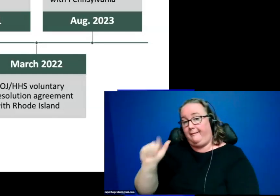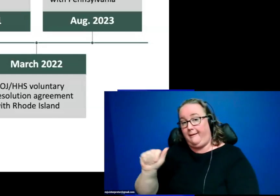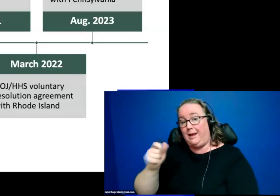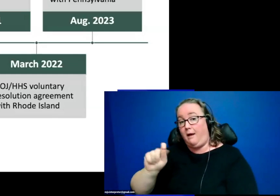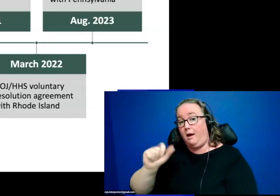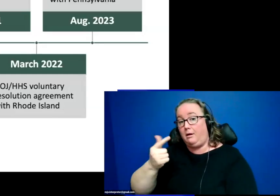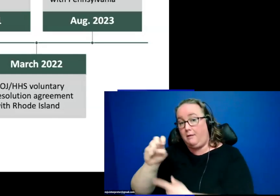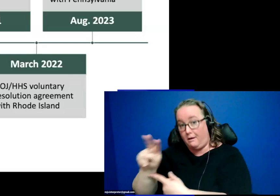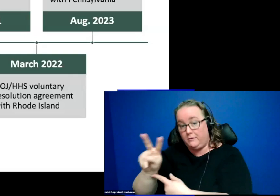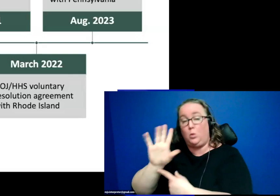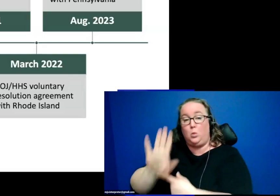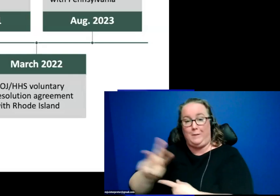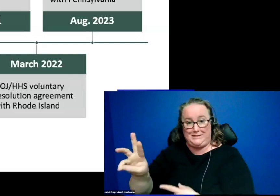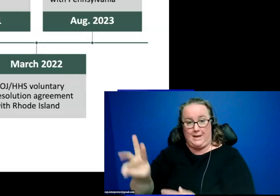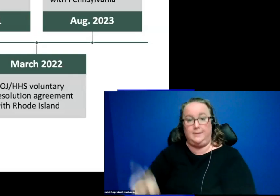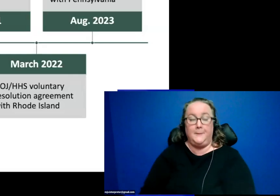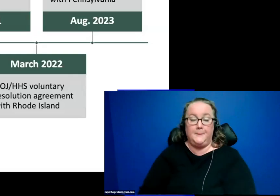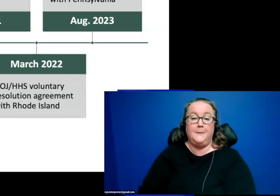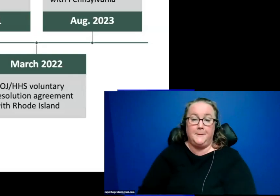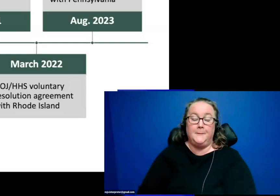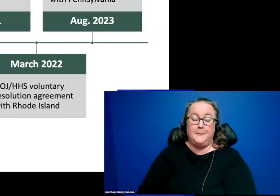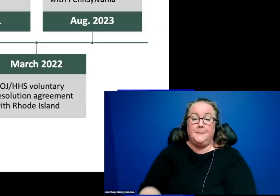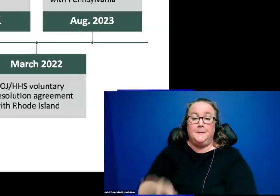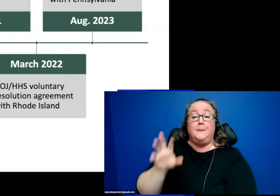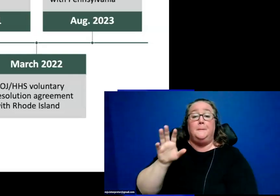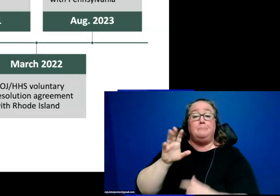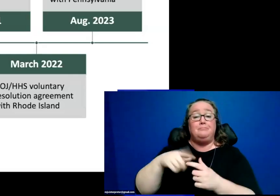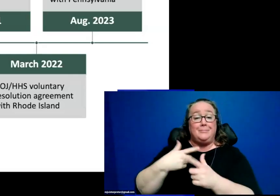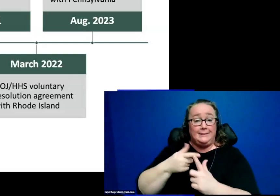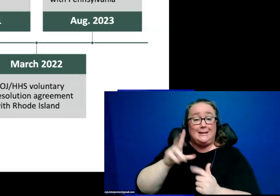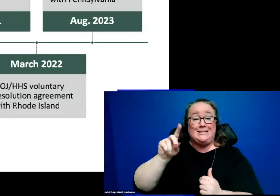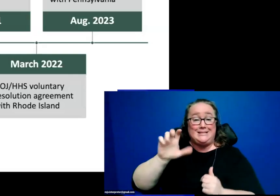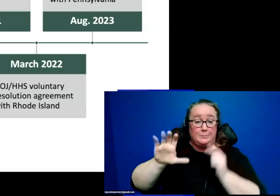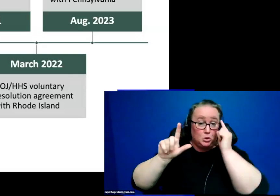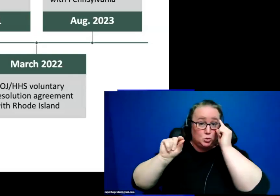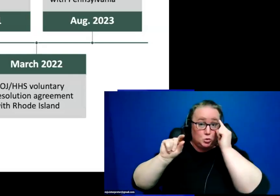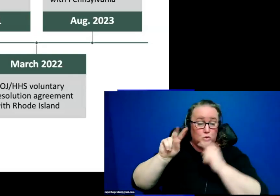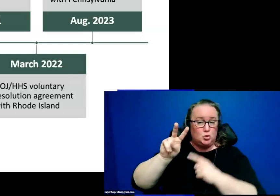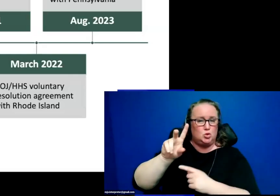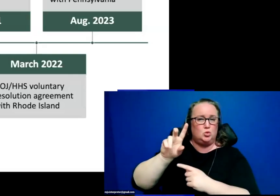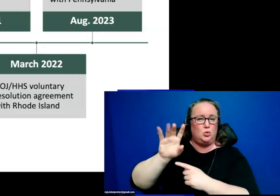Then in December of 2019, we saw that the Department of Health and Human Services